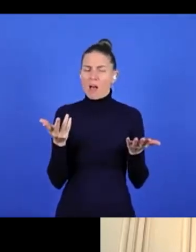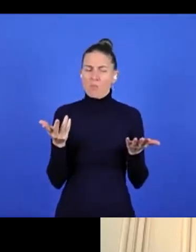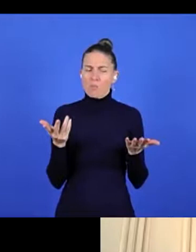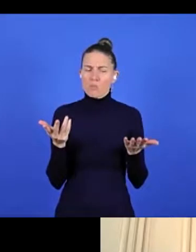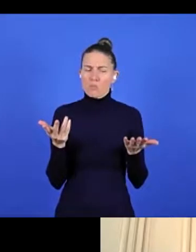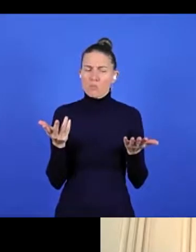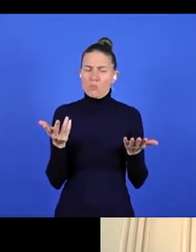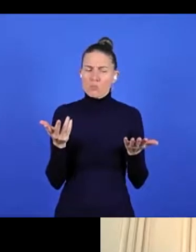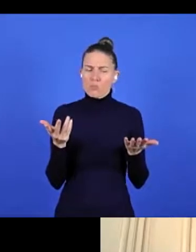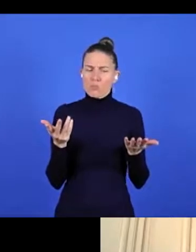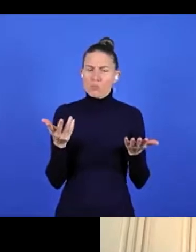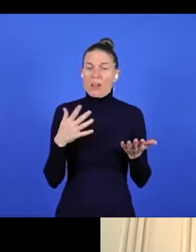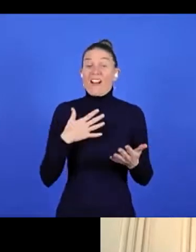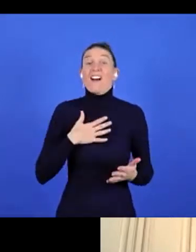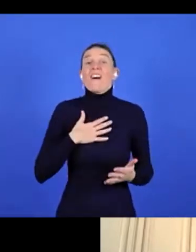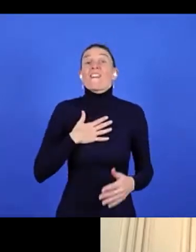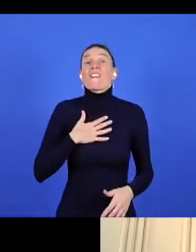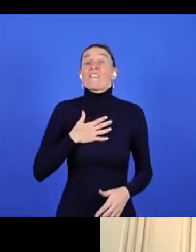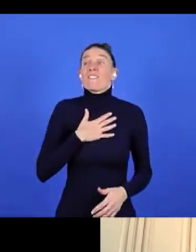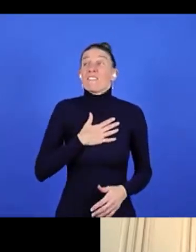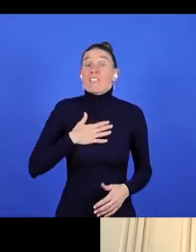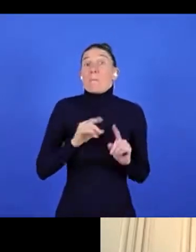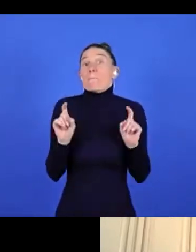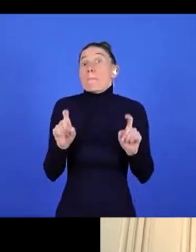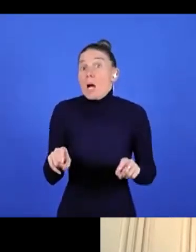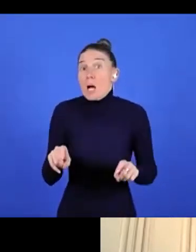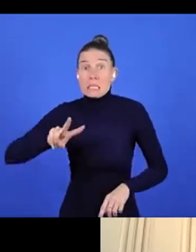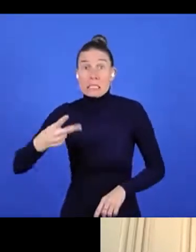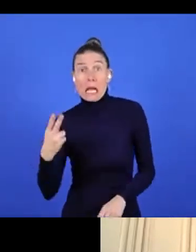. If opportunity arises. But